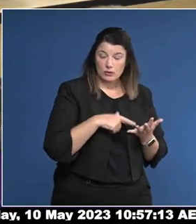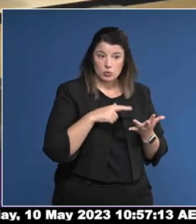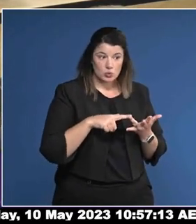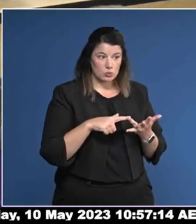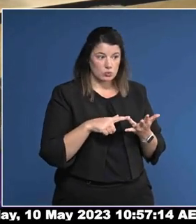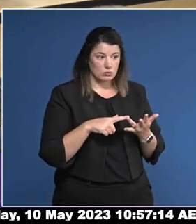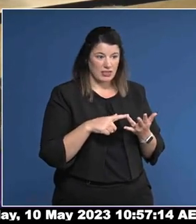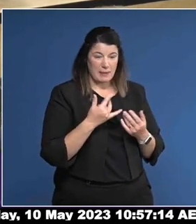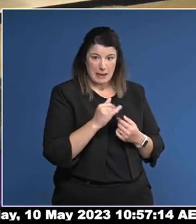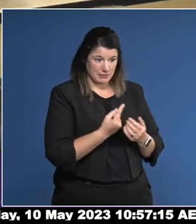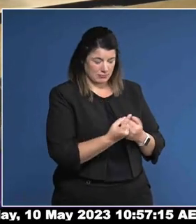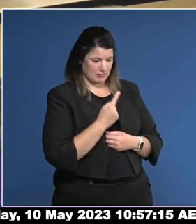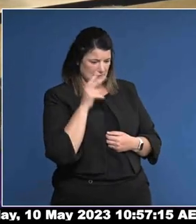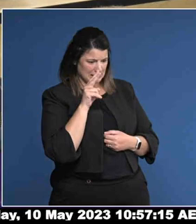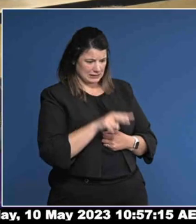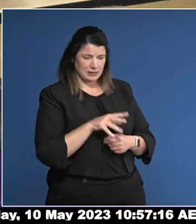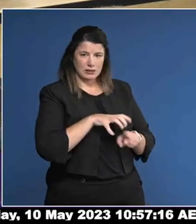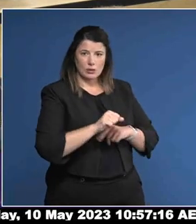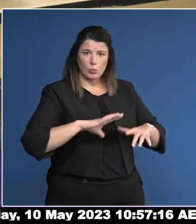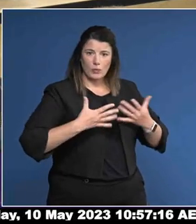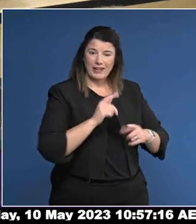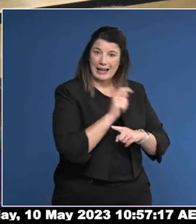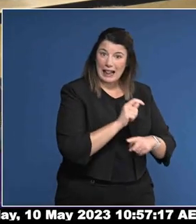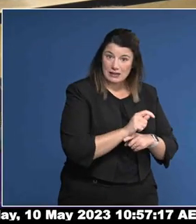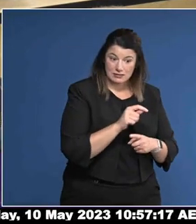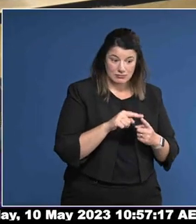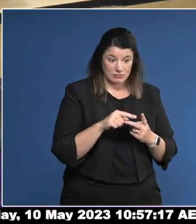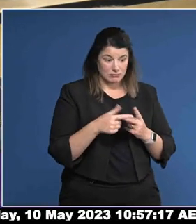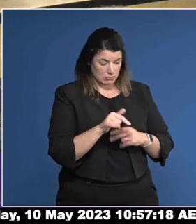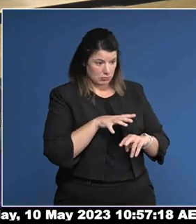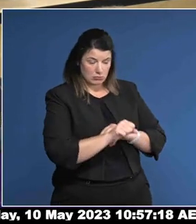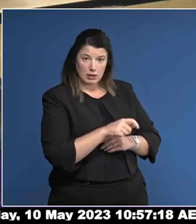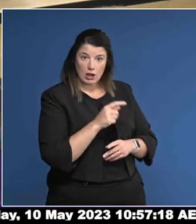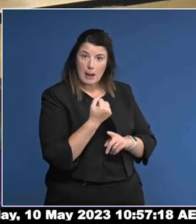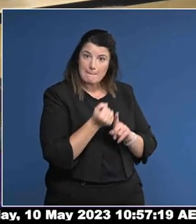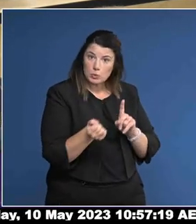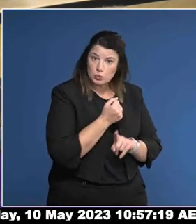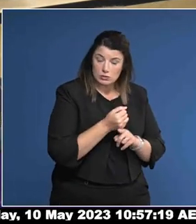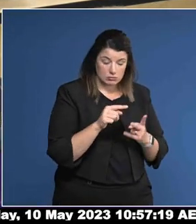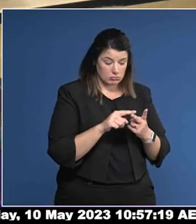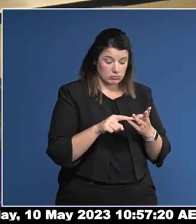correct? MS STEVENSON: That's correct. They may be subject to abuse; correct? Correct. MS MAHONY: Violence. Correct.